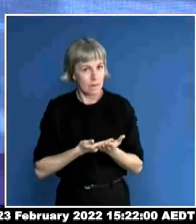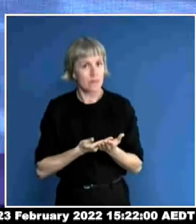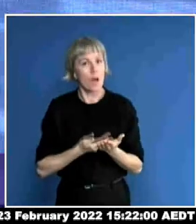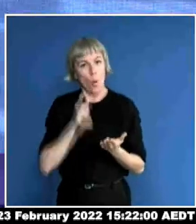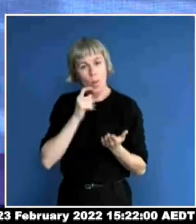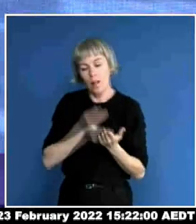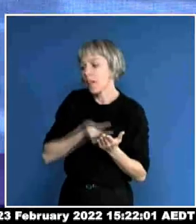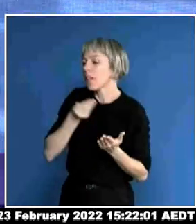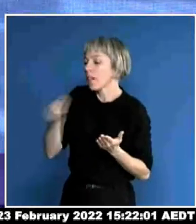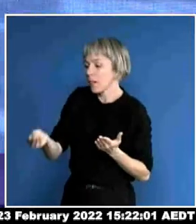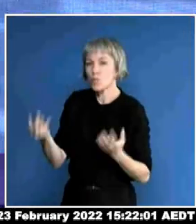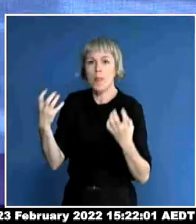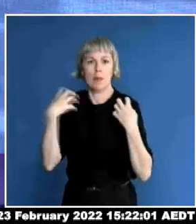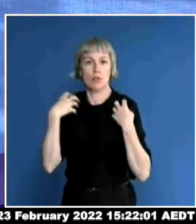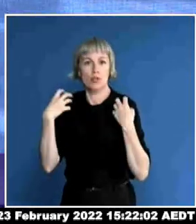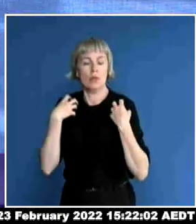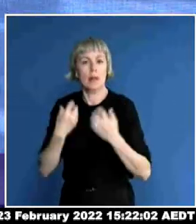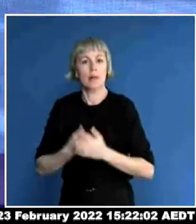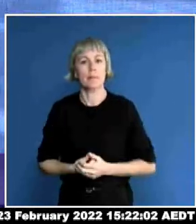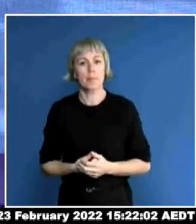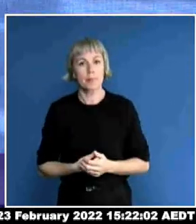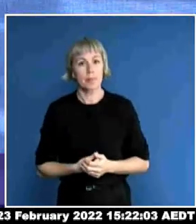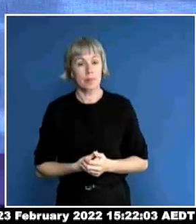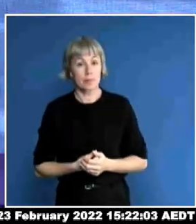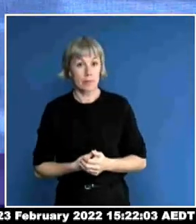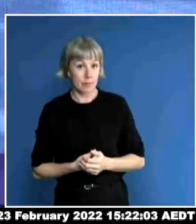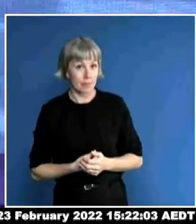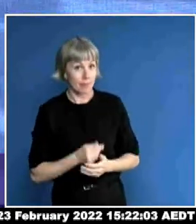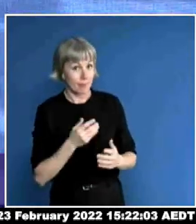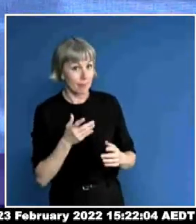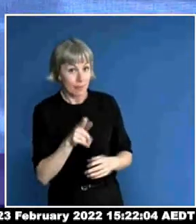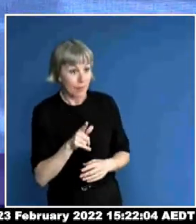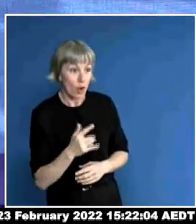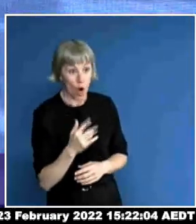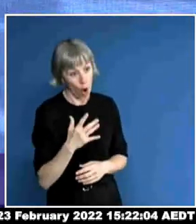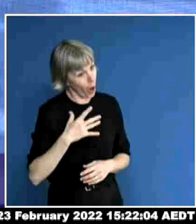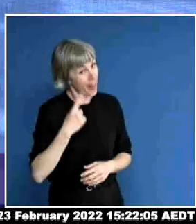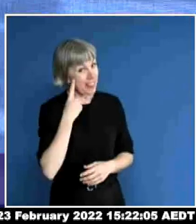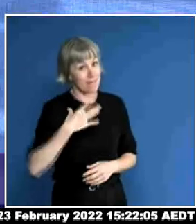I don't think we have a five-day hearing. It will take at least another two or three days for the recommendations.